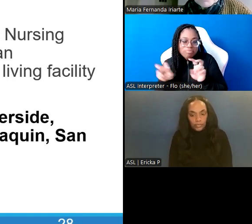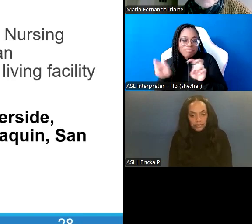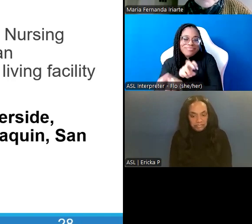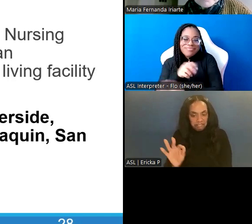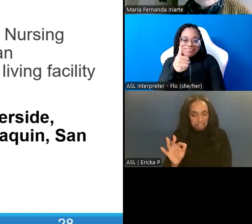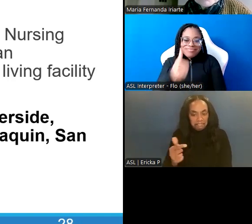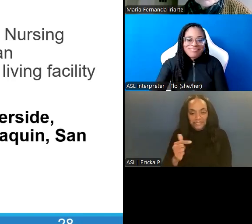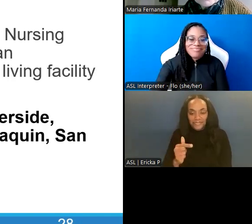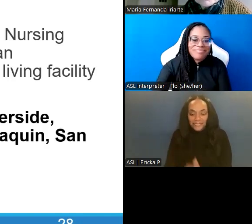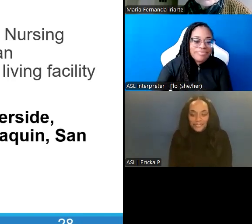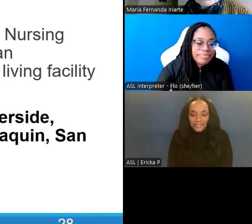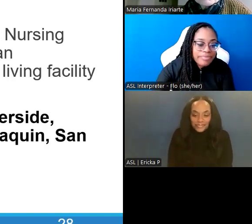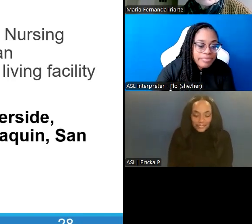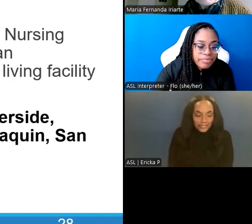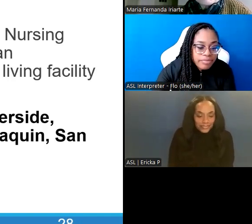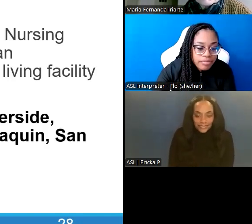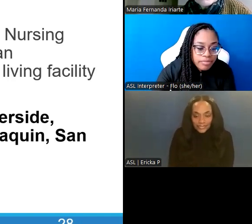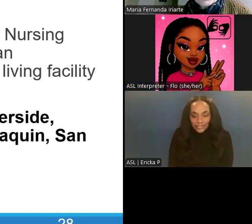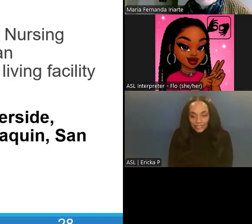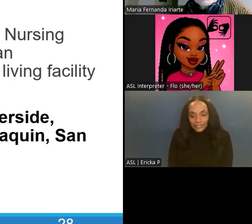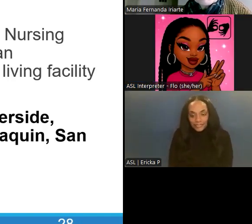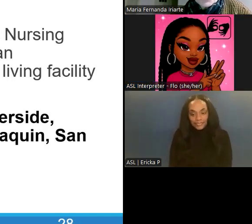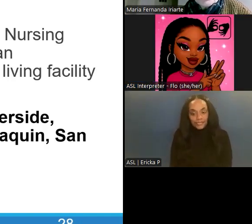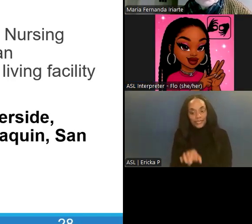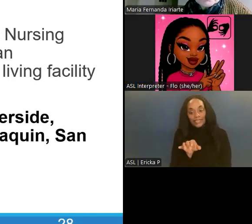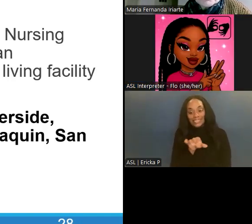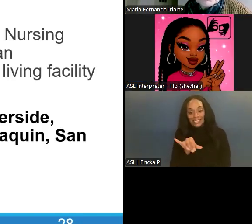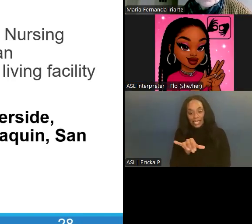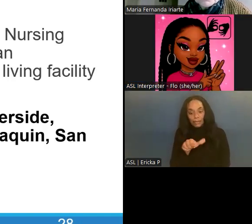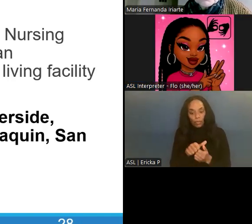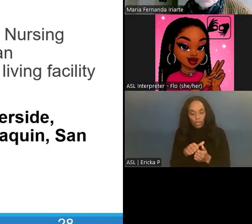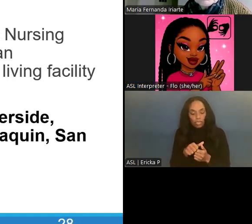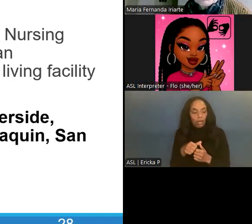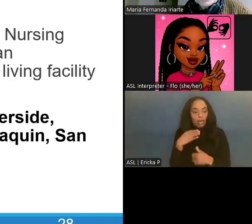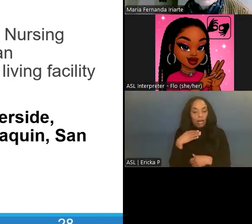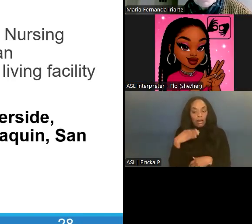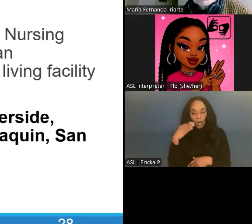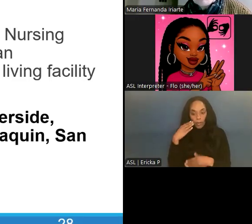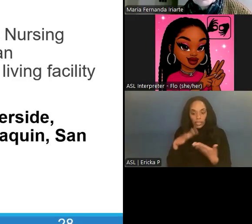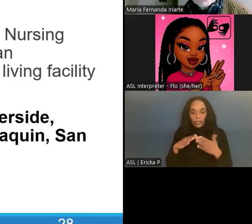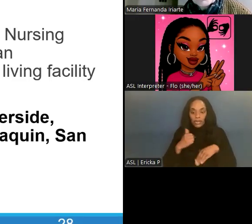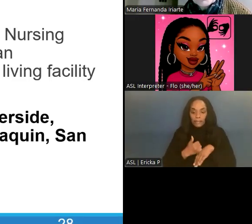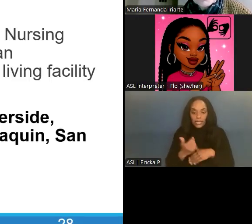And like all these Home and Community-Based Services waiver, if you are not living at home, you meet